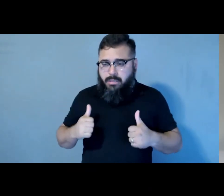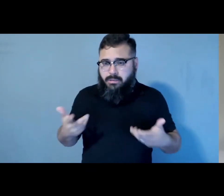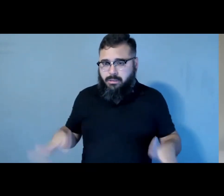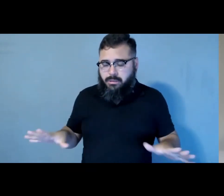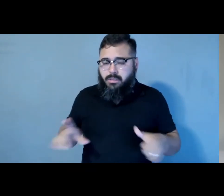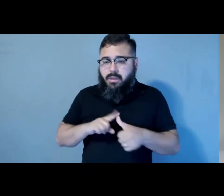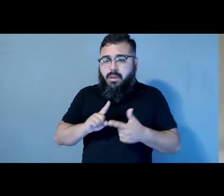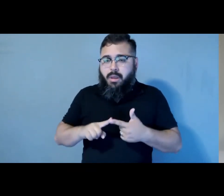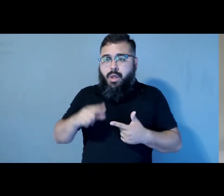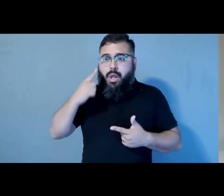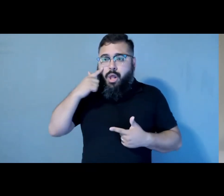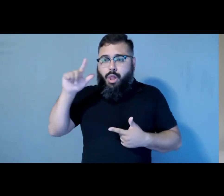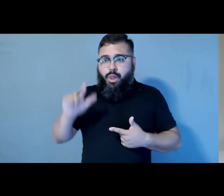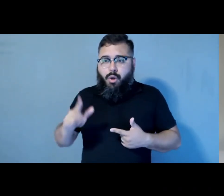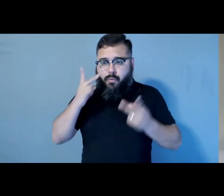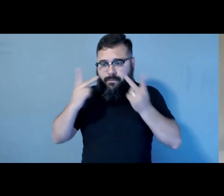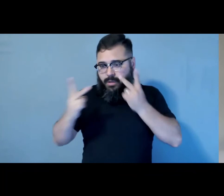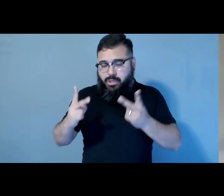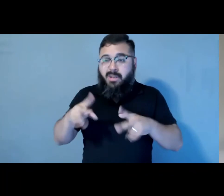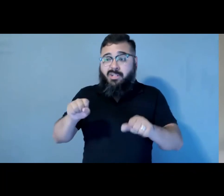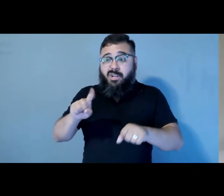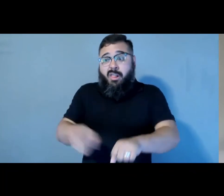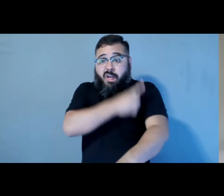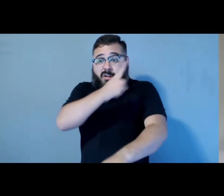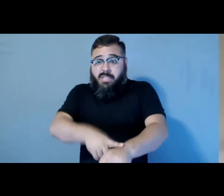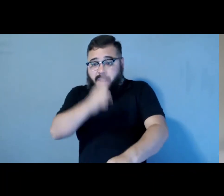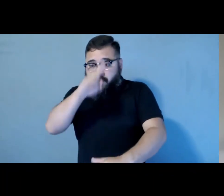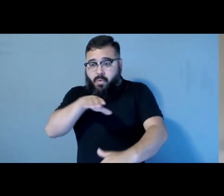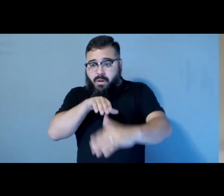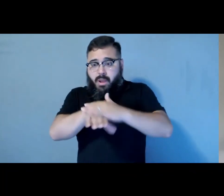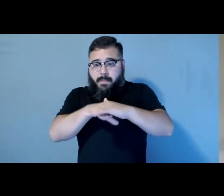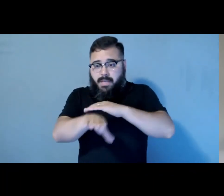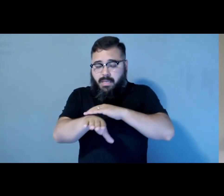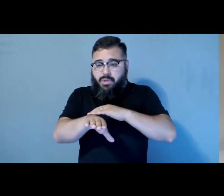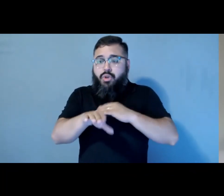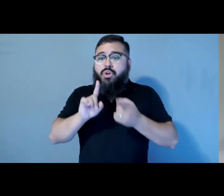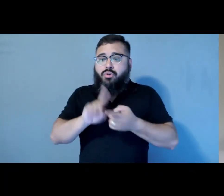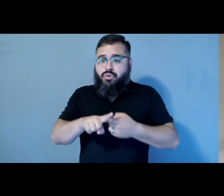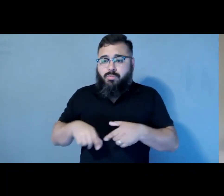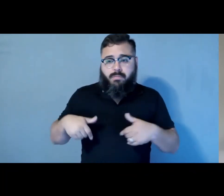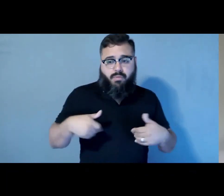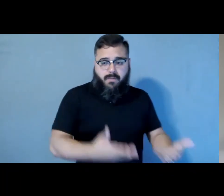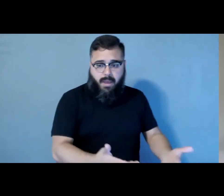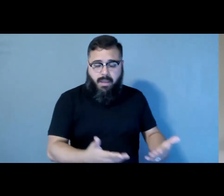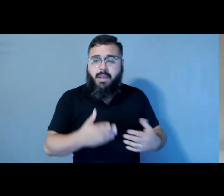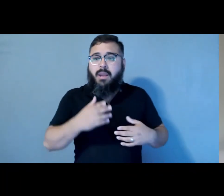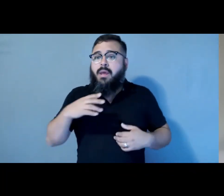and that it took a long time for the accommodations to get implemented, and the question is, is this normal?